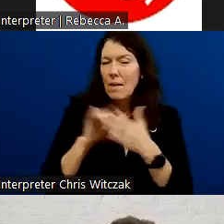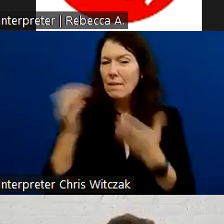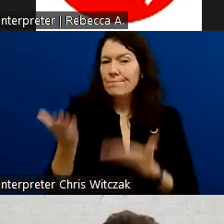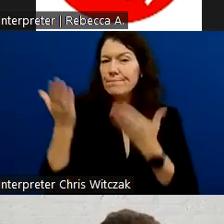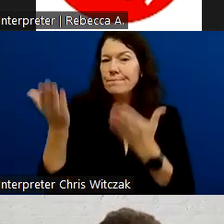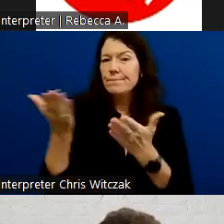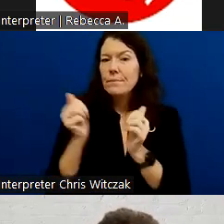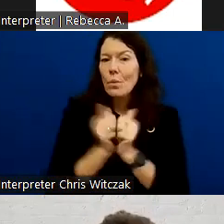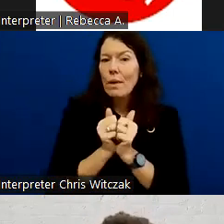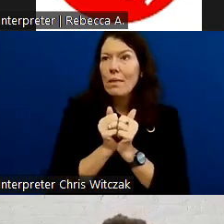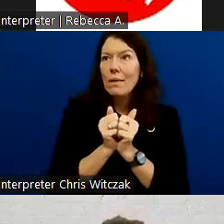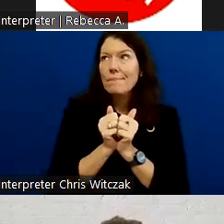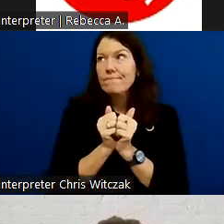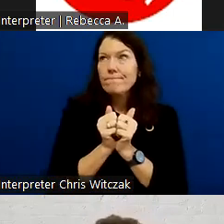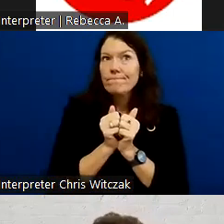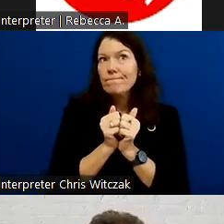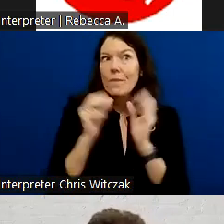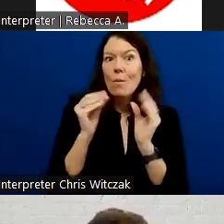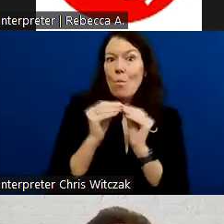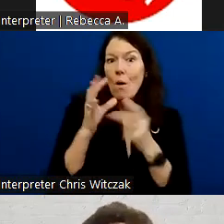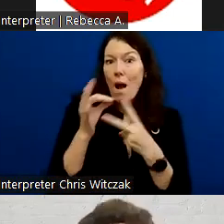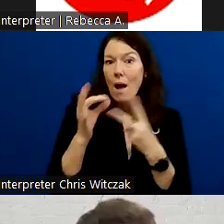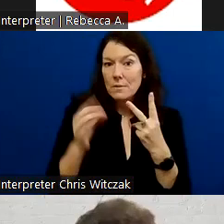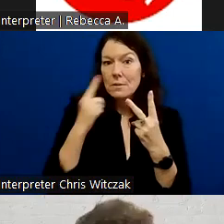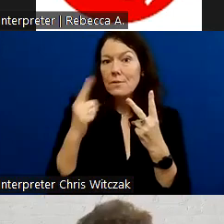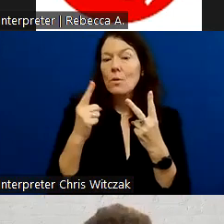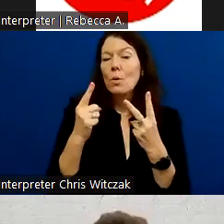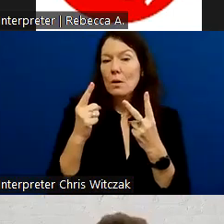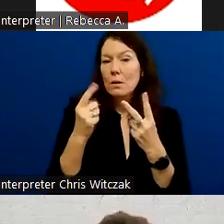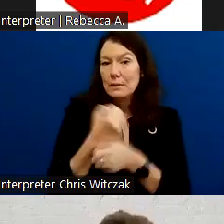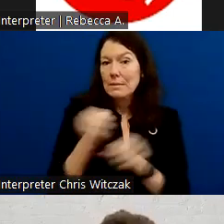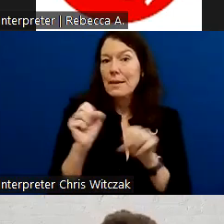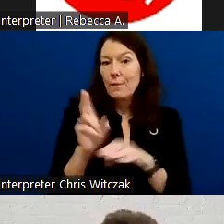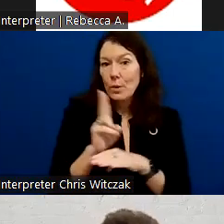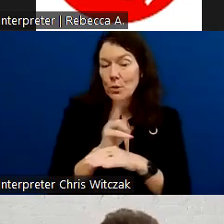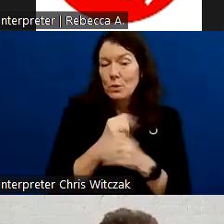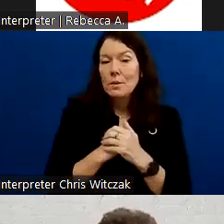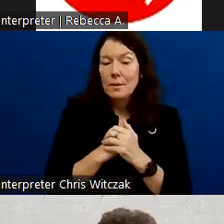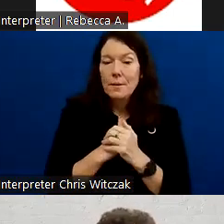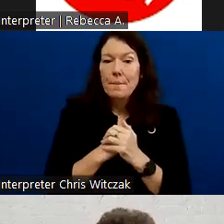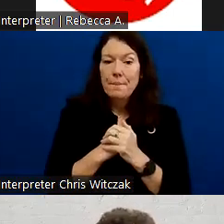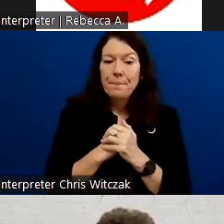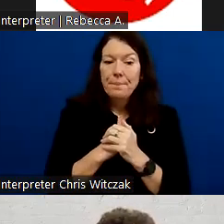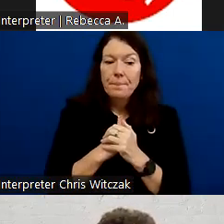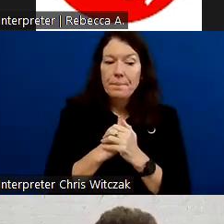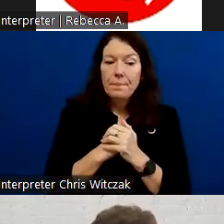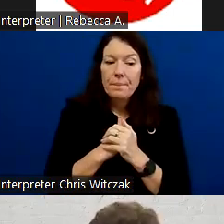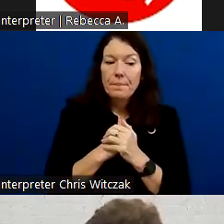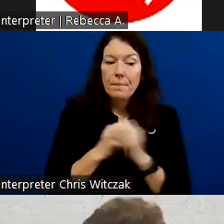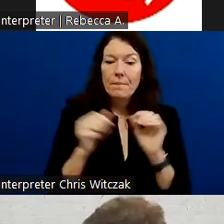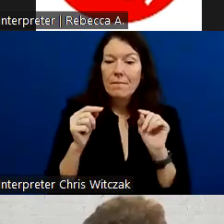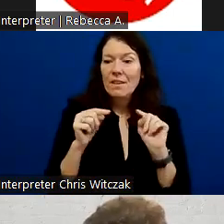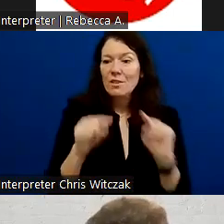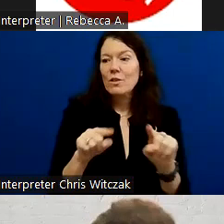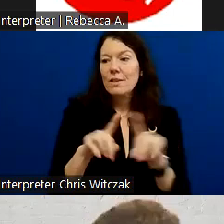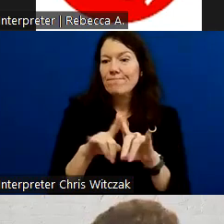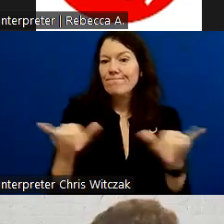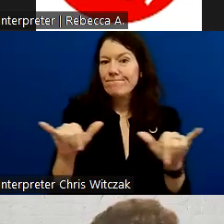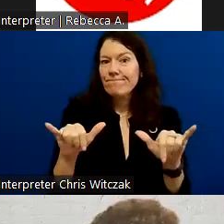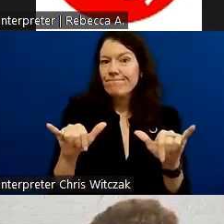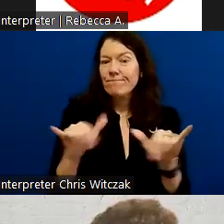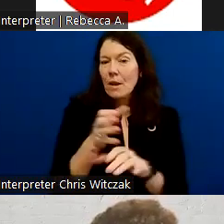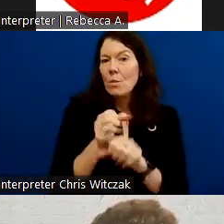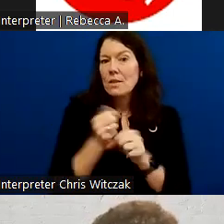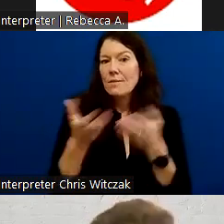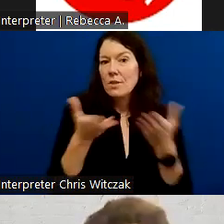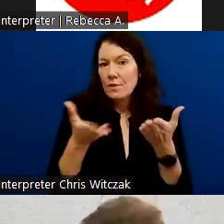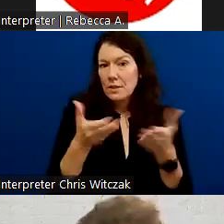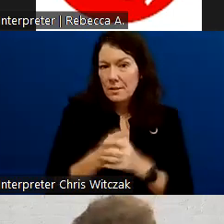with more options for safer use um while they are receiving services so I'll turn it over